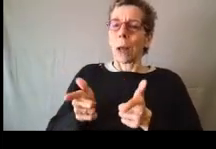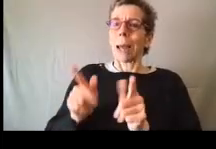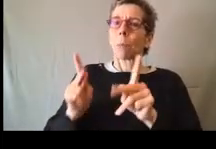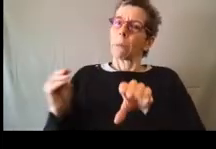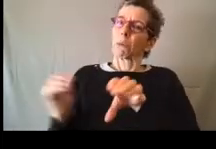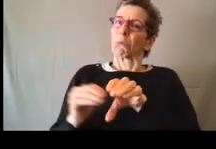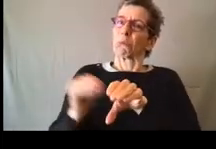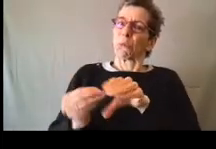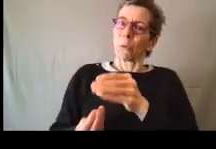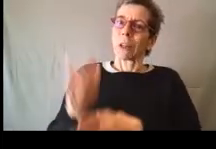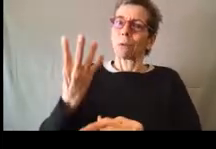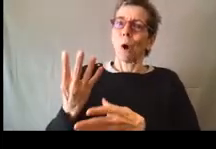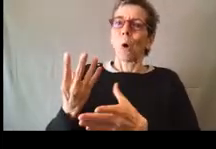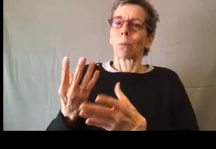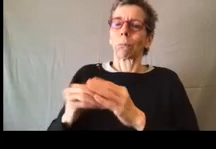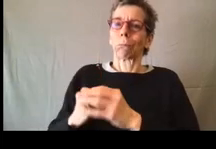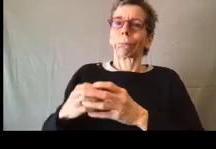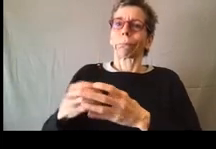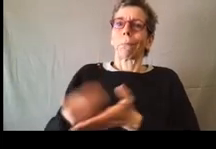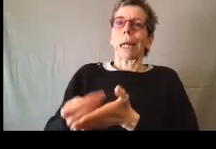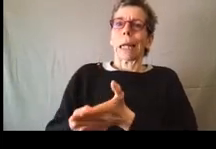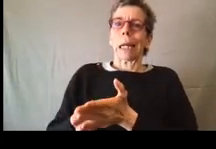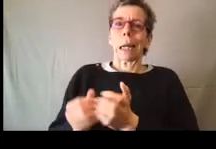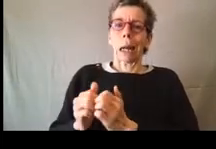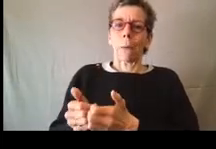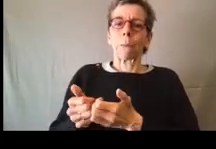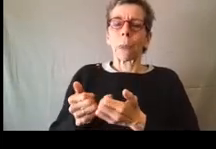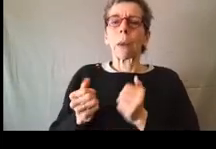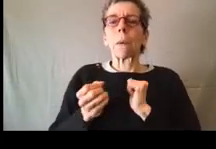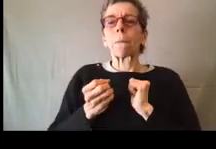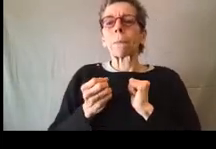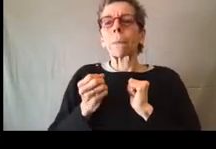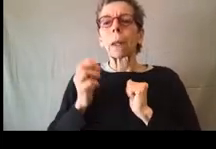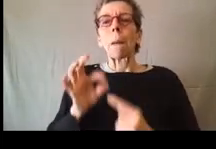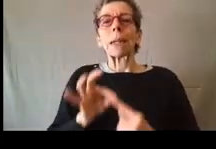There have been notable improvements, as the presenters note, particularly the achieving